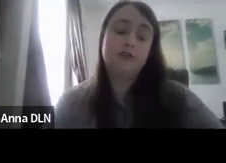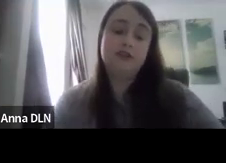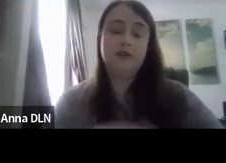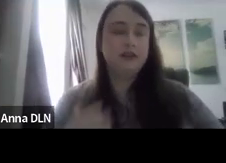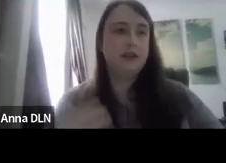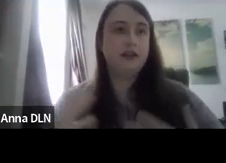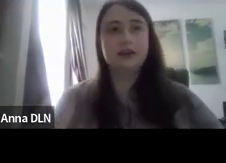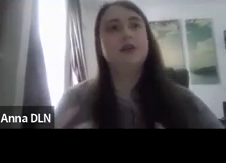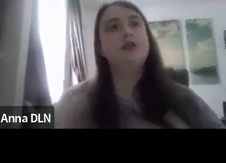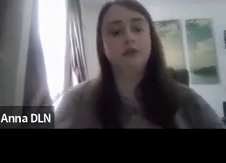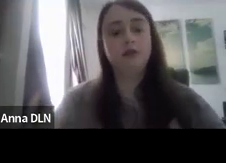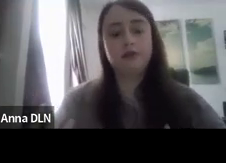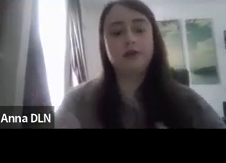with disability access and law